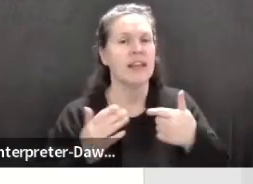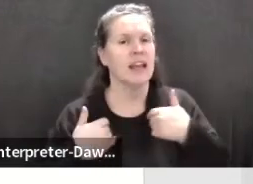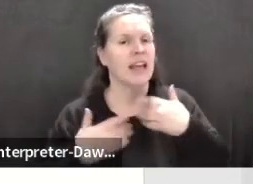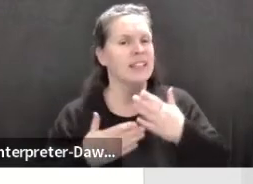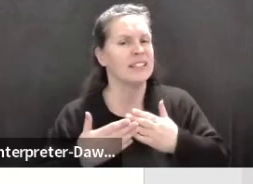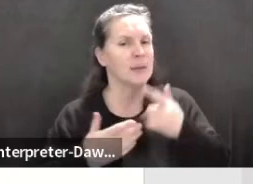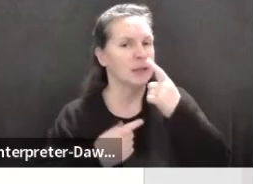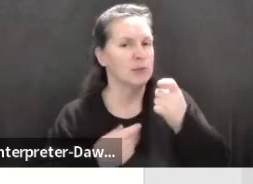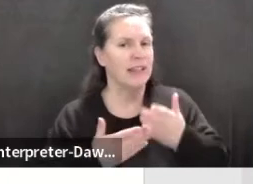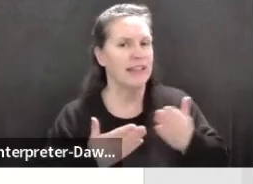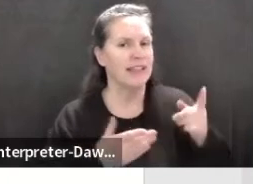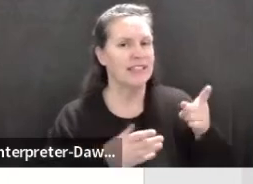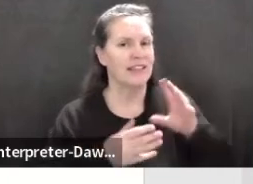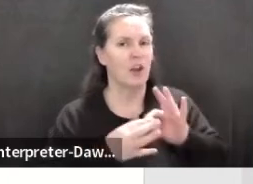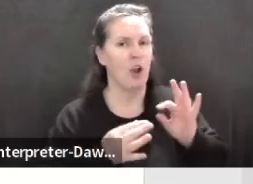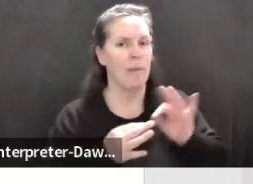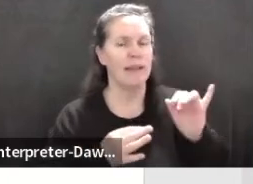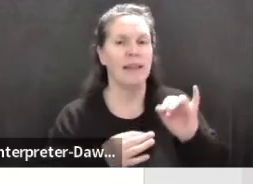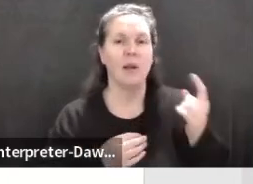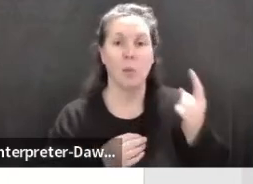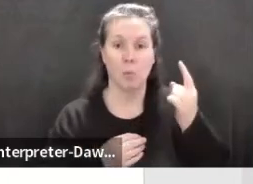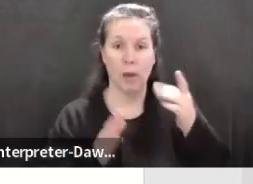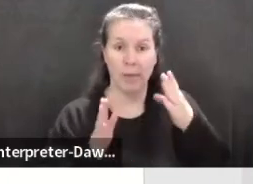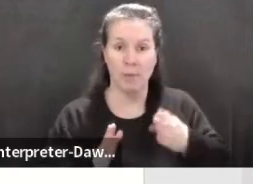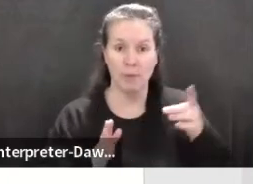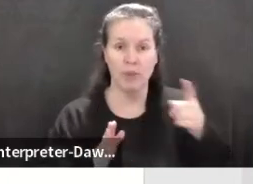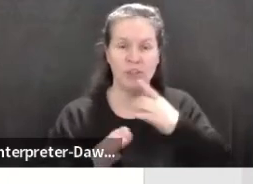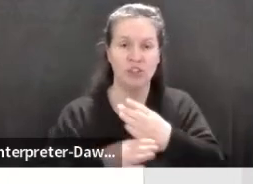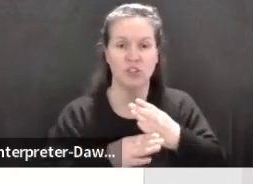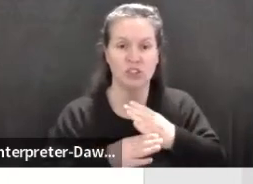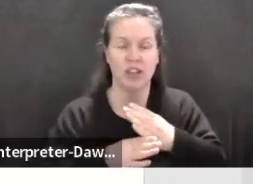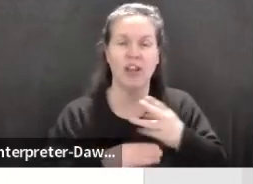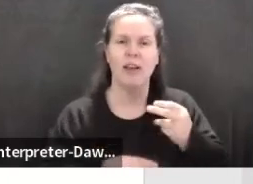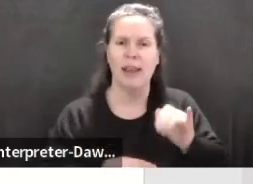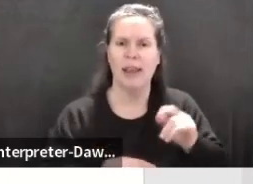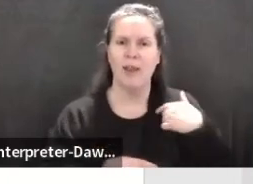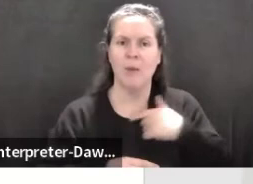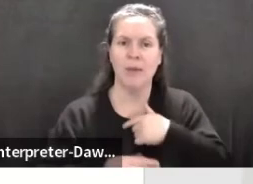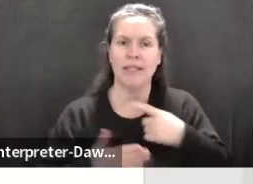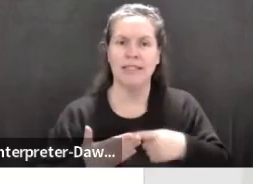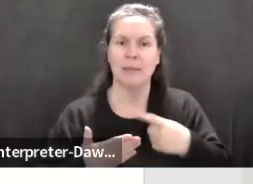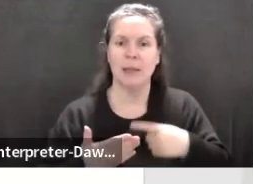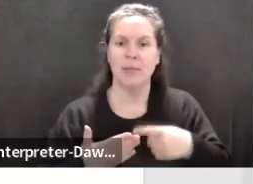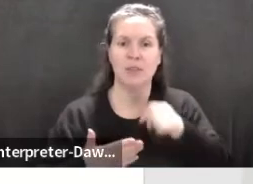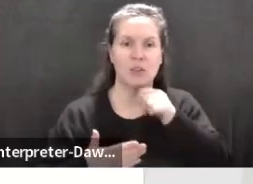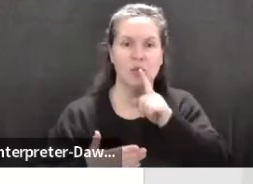in the comment, right? Like one individual shared, "Hey, sometimes we don't really talk about much